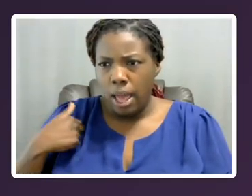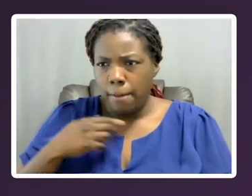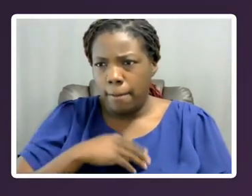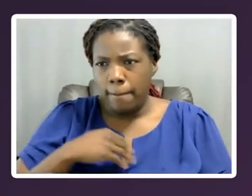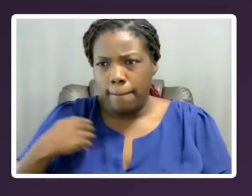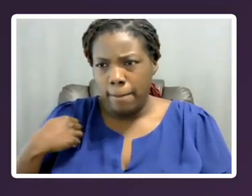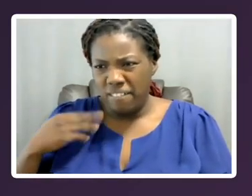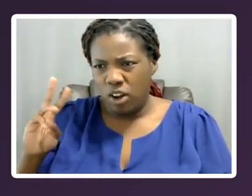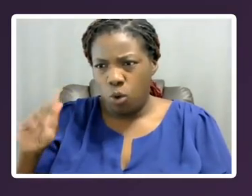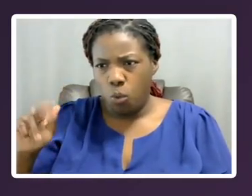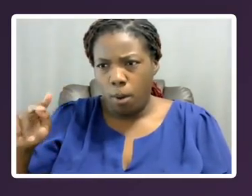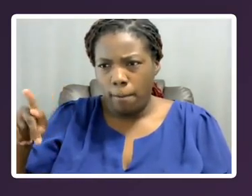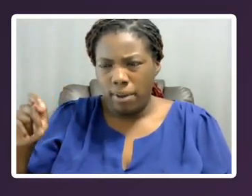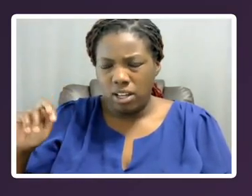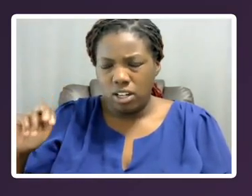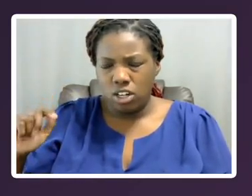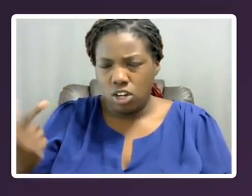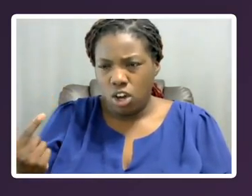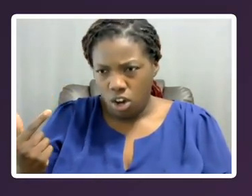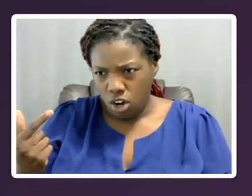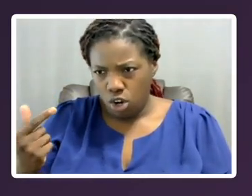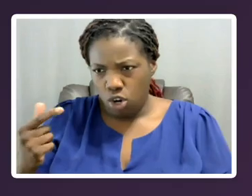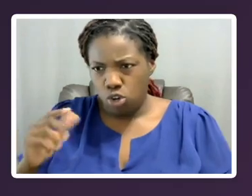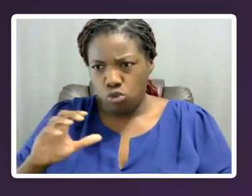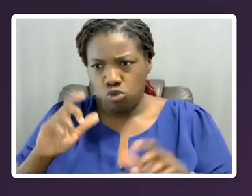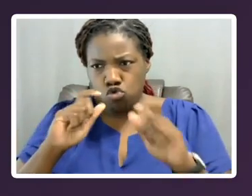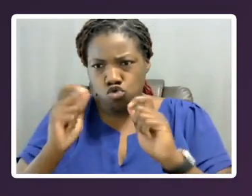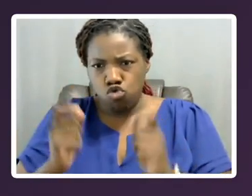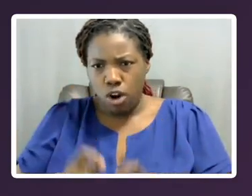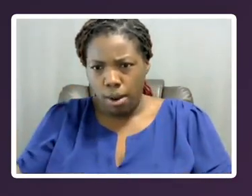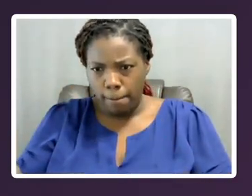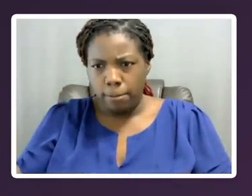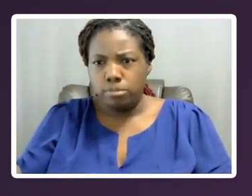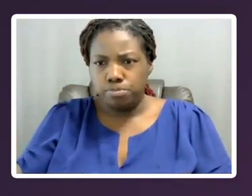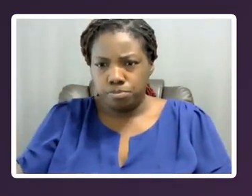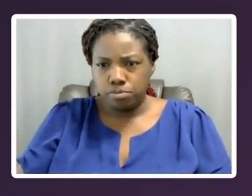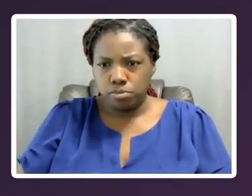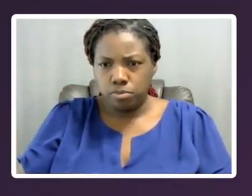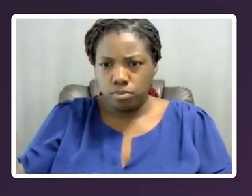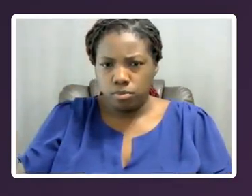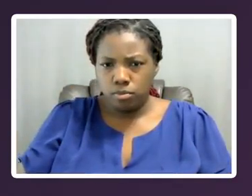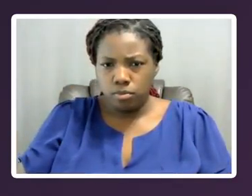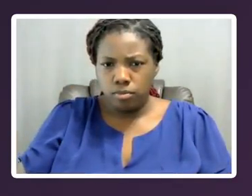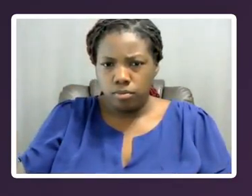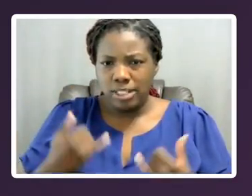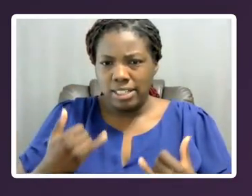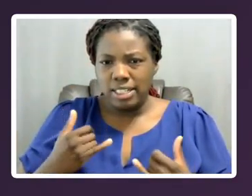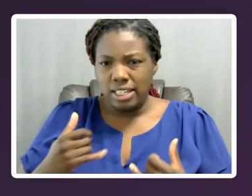Gay Head (Aquinnah). Today is our Cranberry Day. We are down